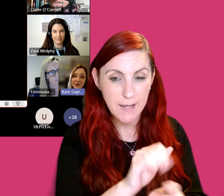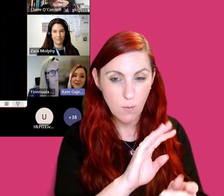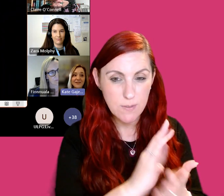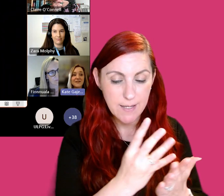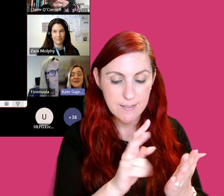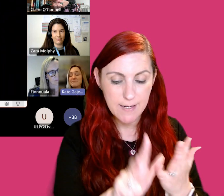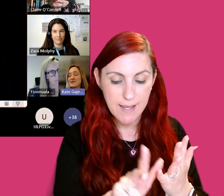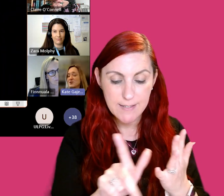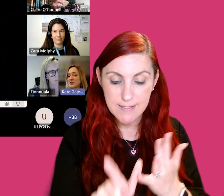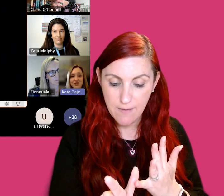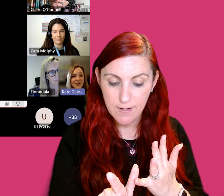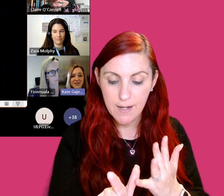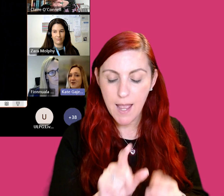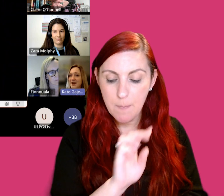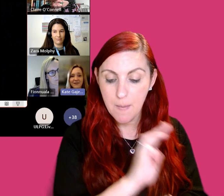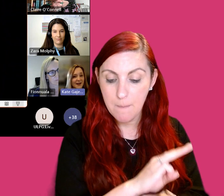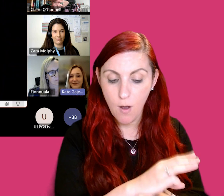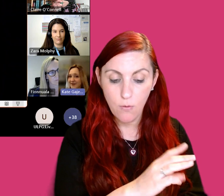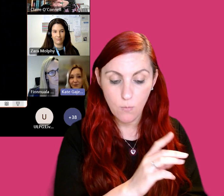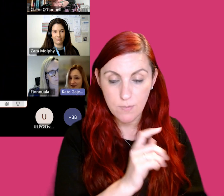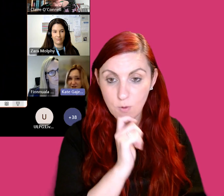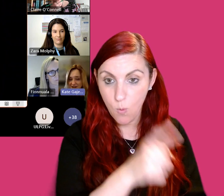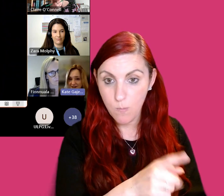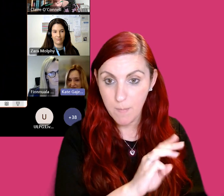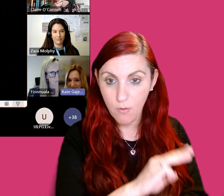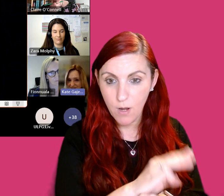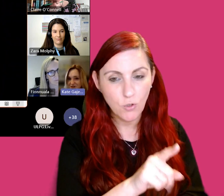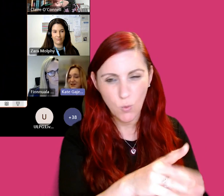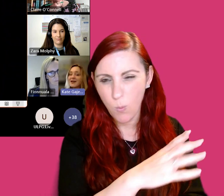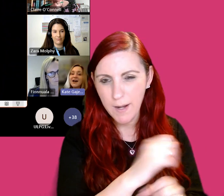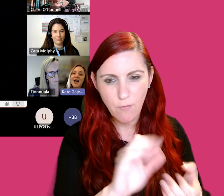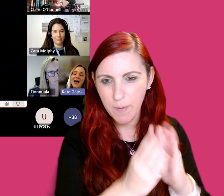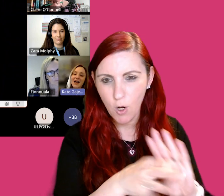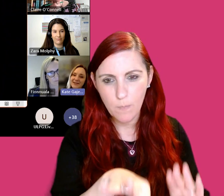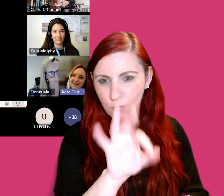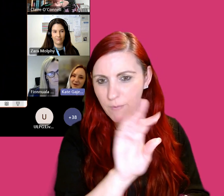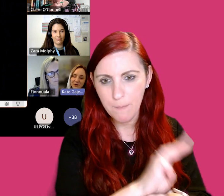was told that there's absolutely no chance she will ever have grand grandchildren uh that type